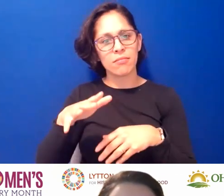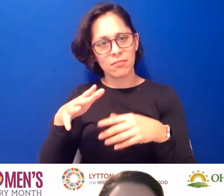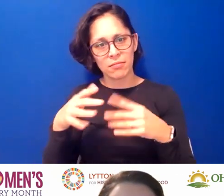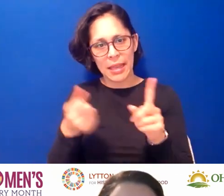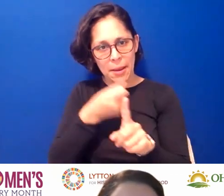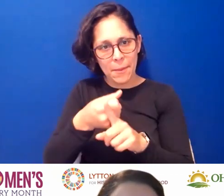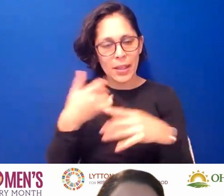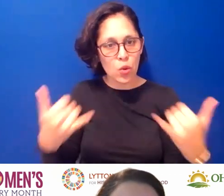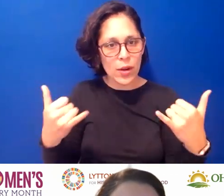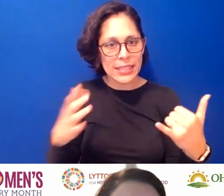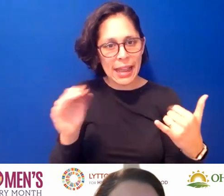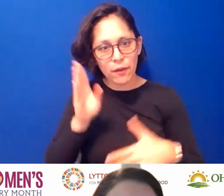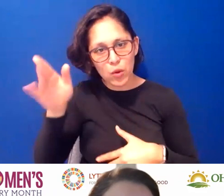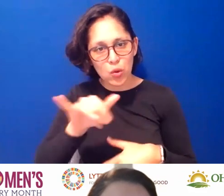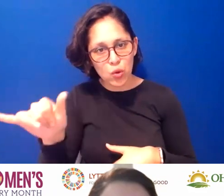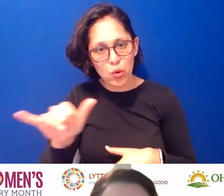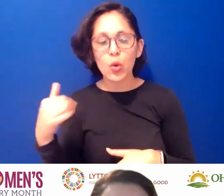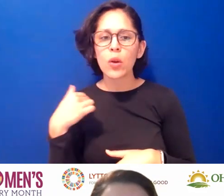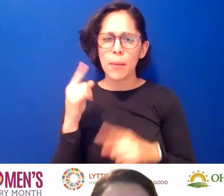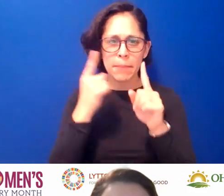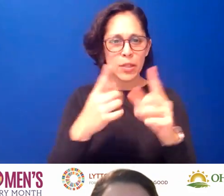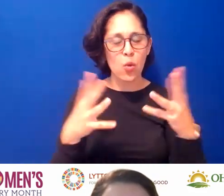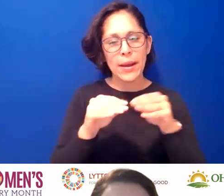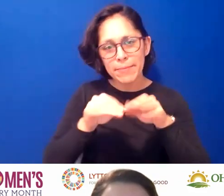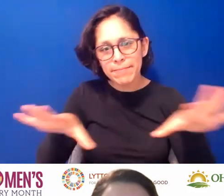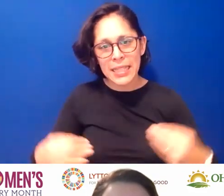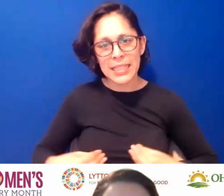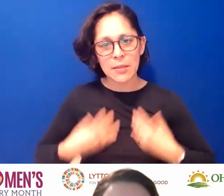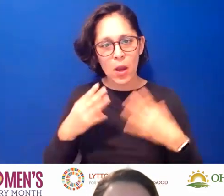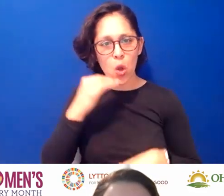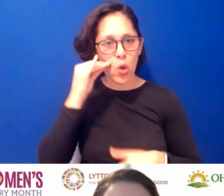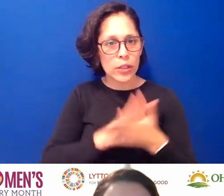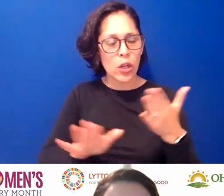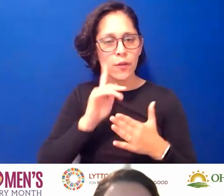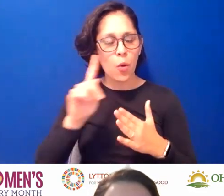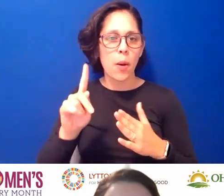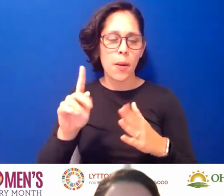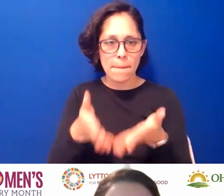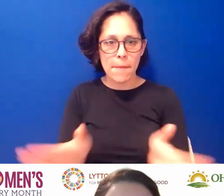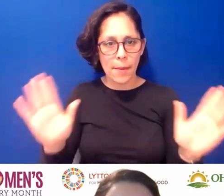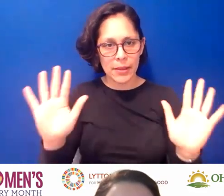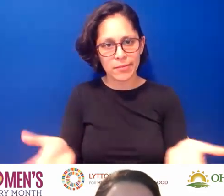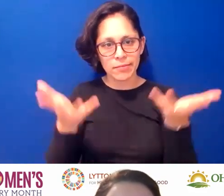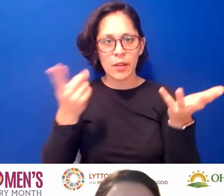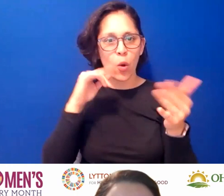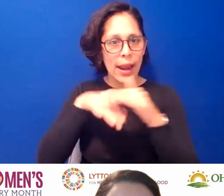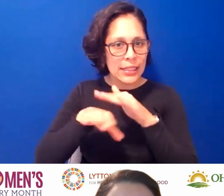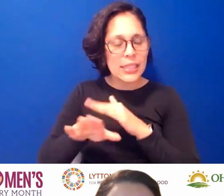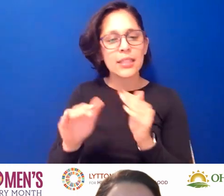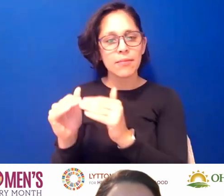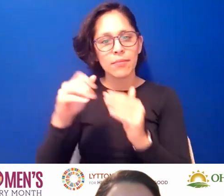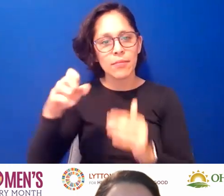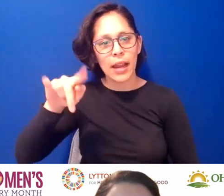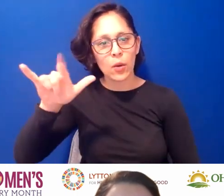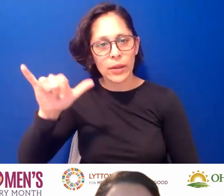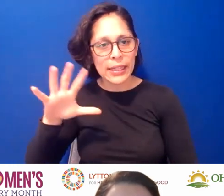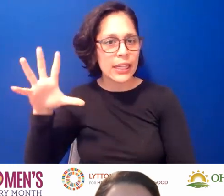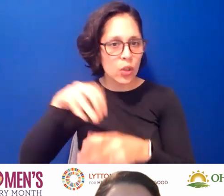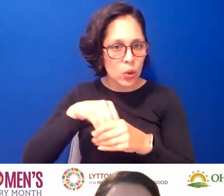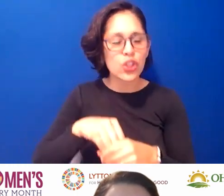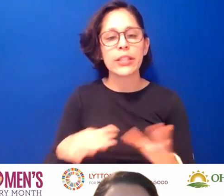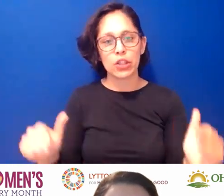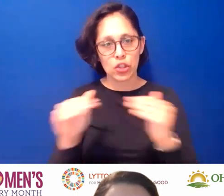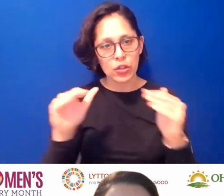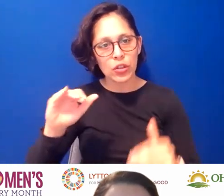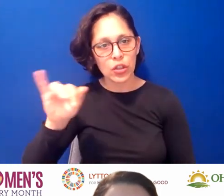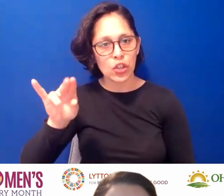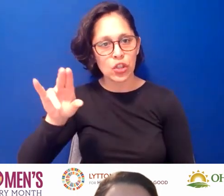Kyle Livie (he/him/his): Our mission is to inspire the learning community to work for the public good, through programming focused on access, equity, inclusion, justice, and service.